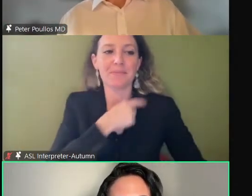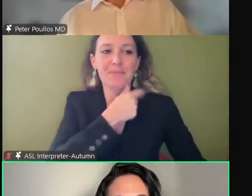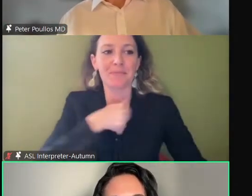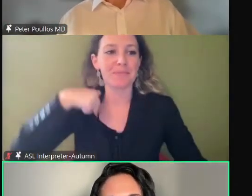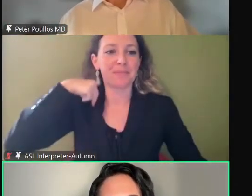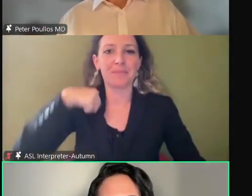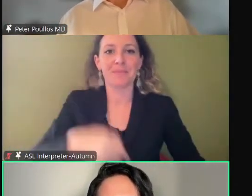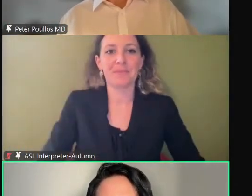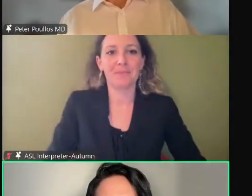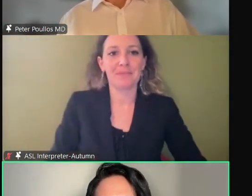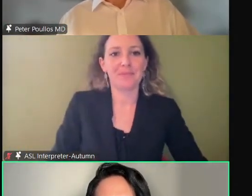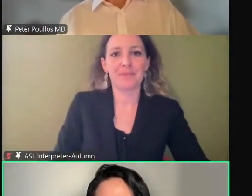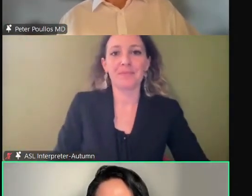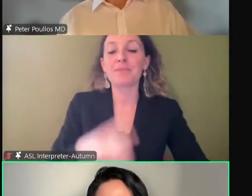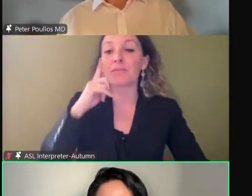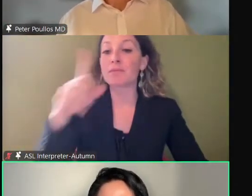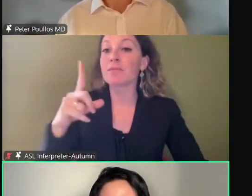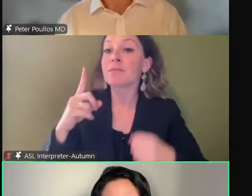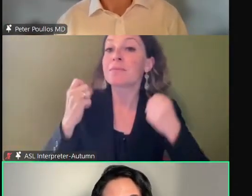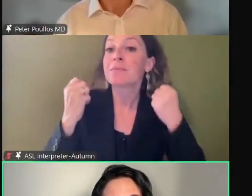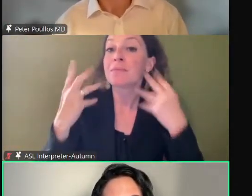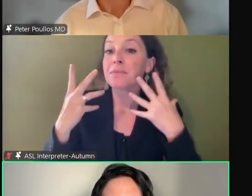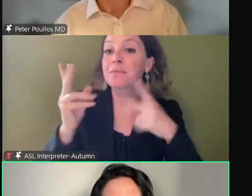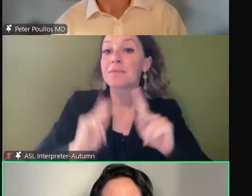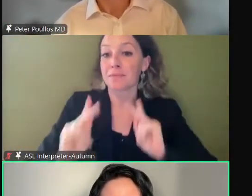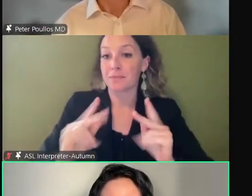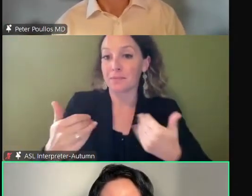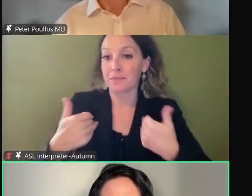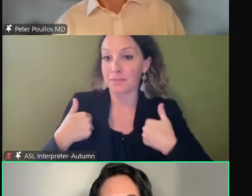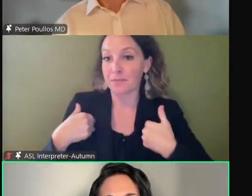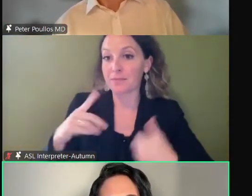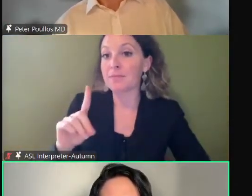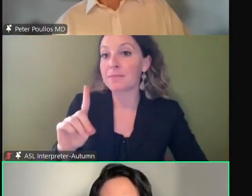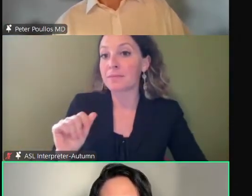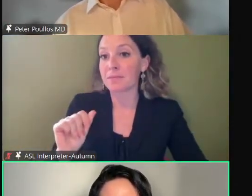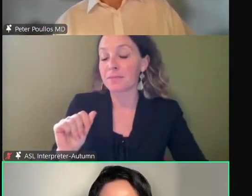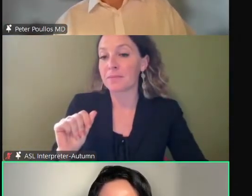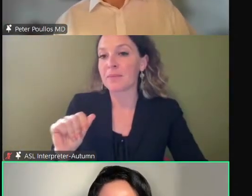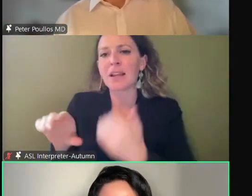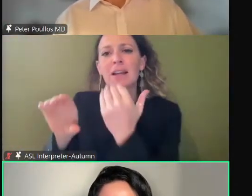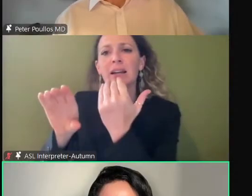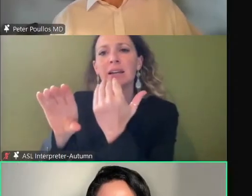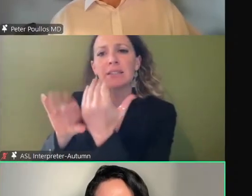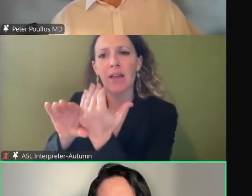So, for many people with disability, telehealth has really become a public good,